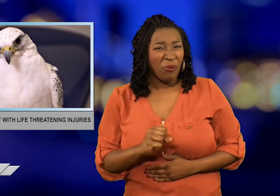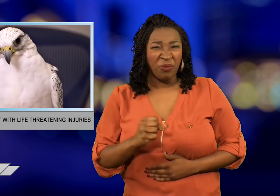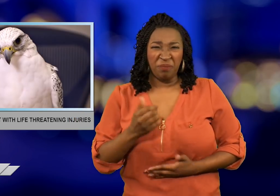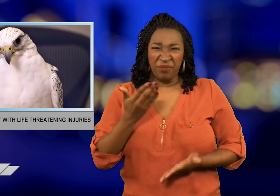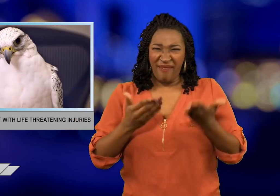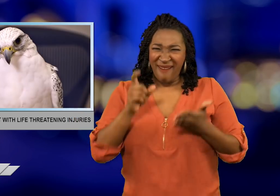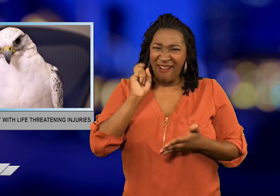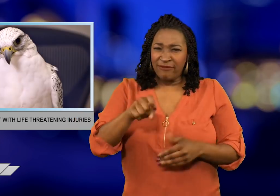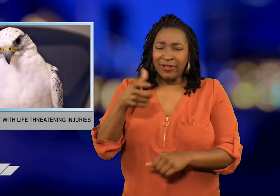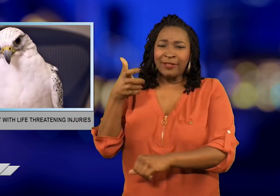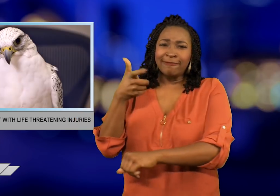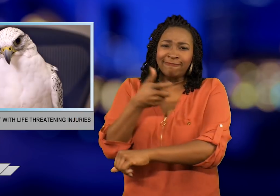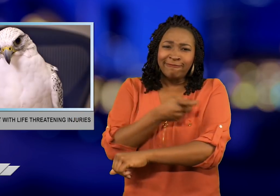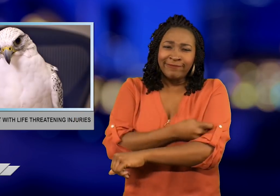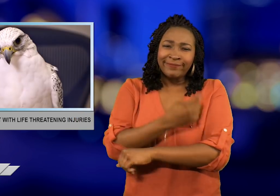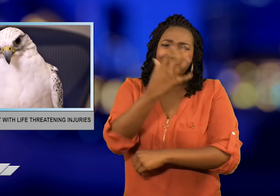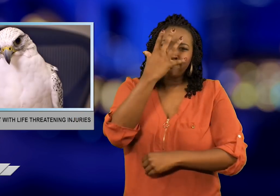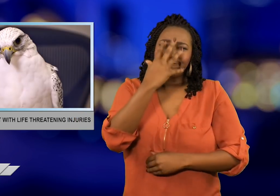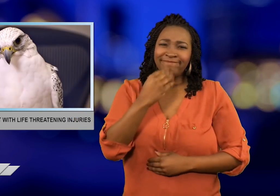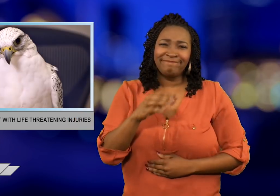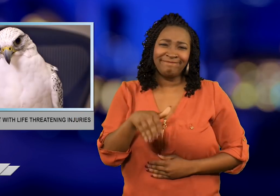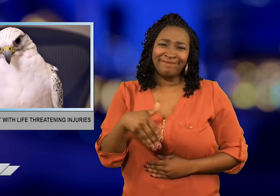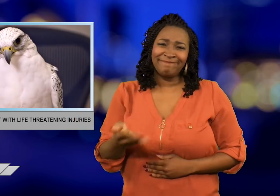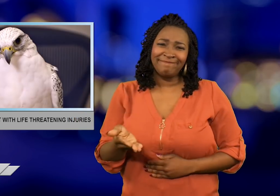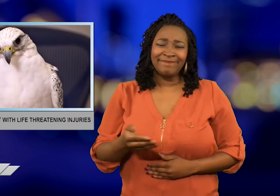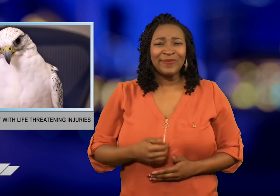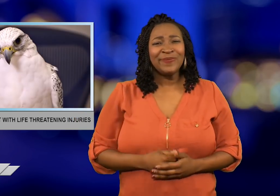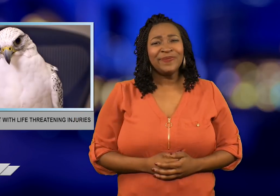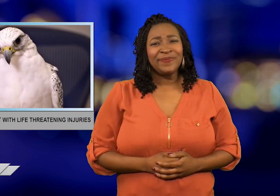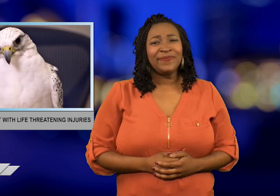so old, it may have to be euthanized.